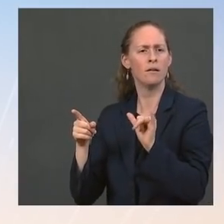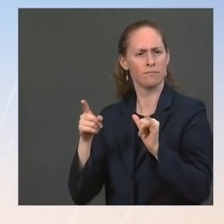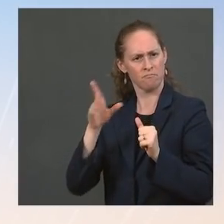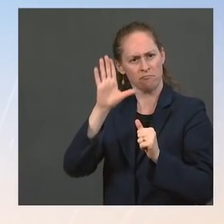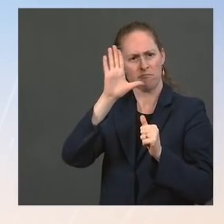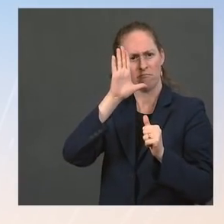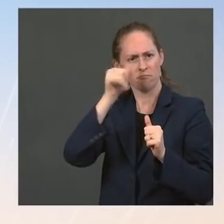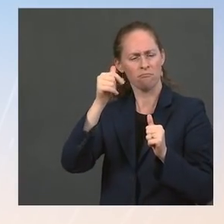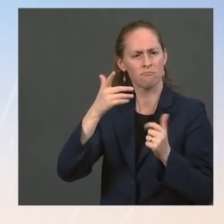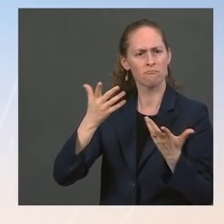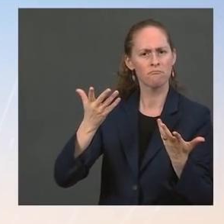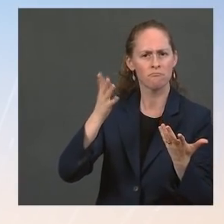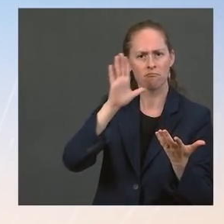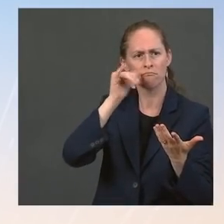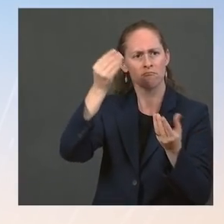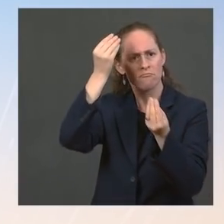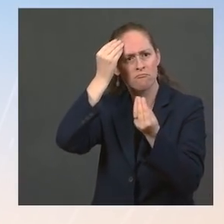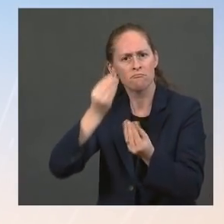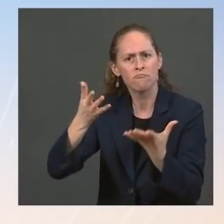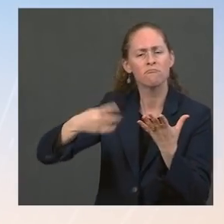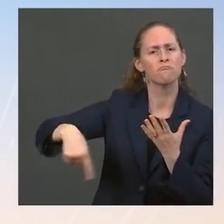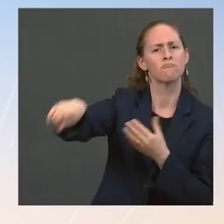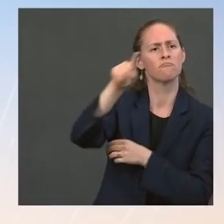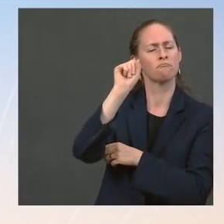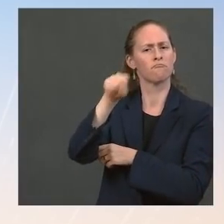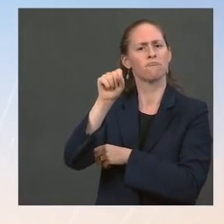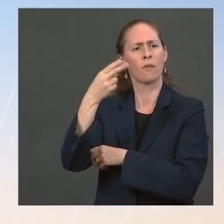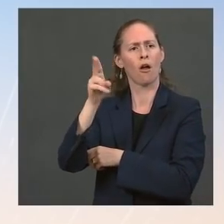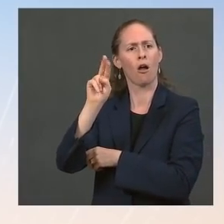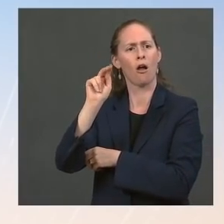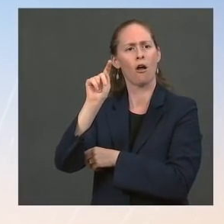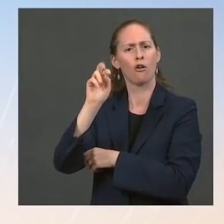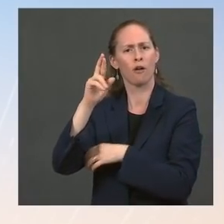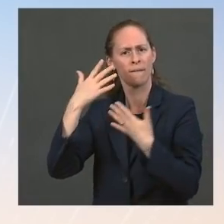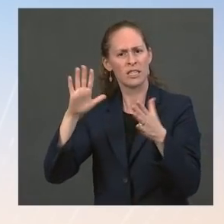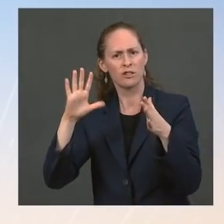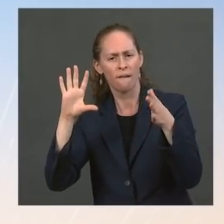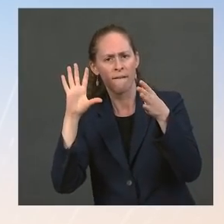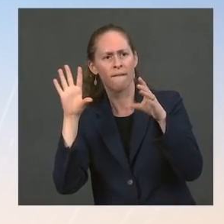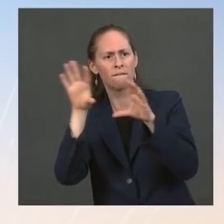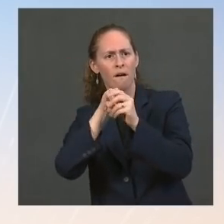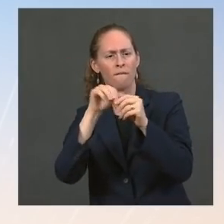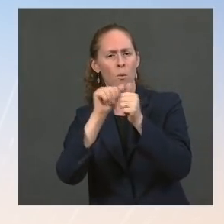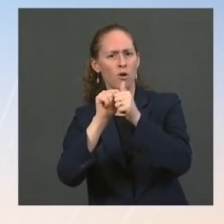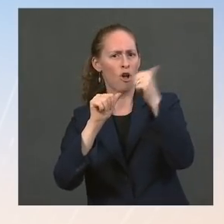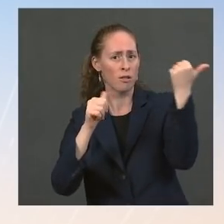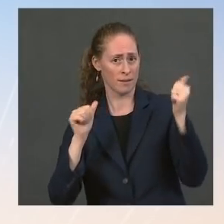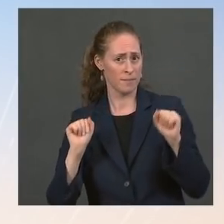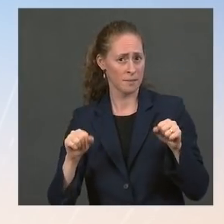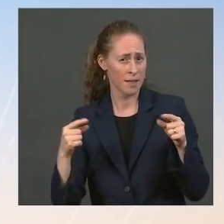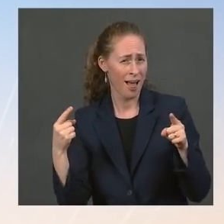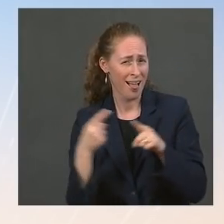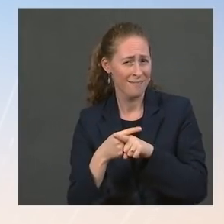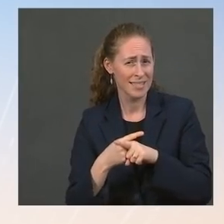if Hunter has divulged himself of that to make sure there's no ? Ms. Psaki: Again, I conveyed to you -- and then I think I'm going to have to move on -- that you should talk to -- The Press: No, there's -- I have one more on Peter --